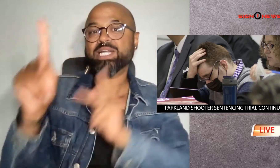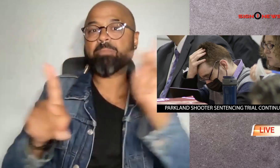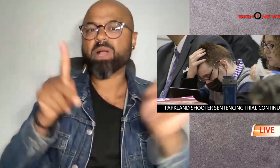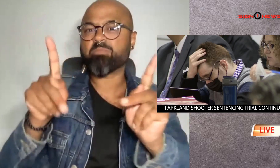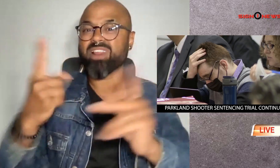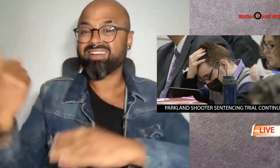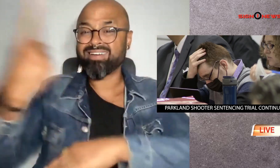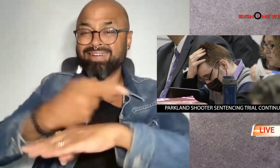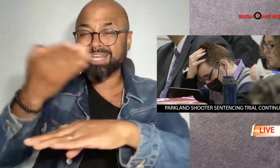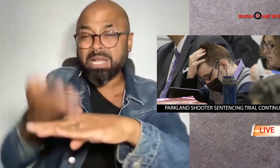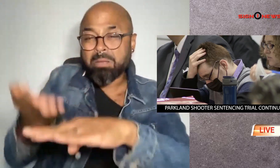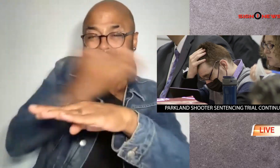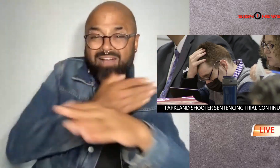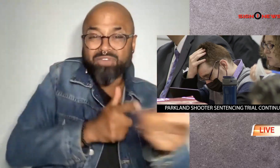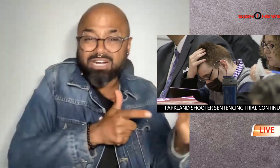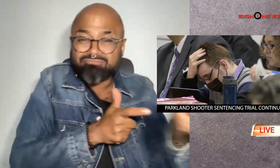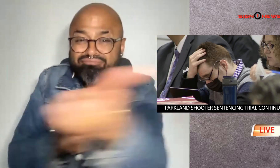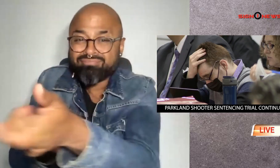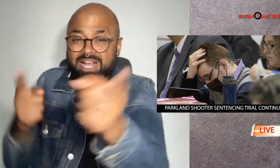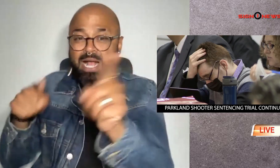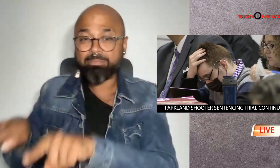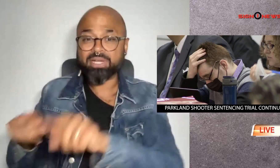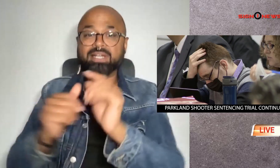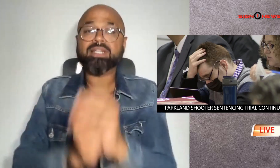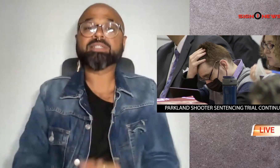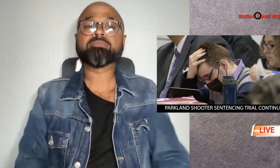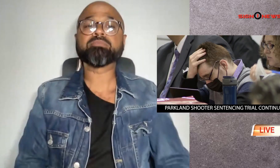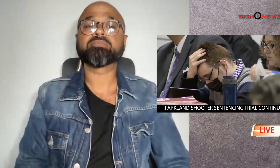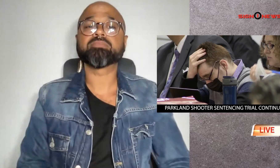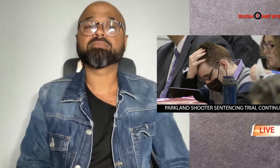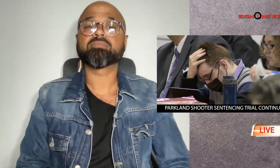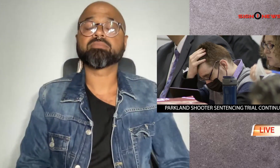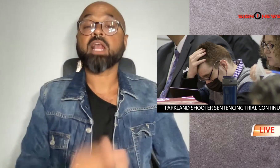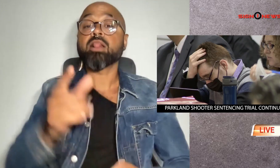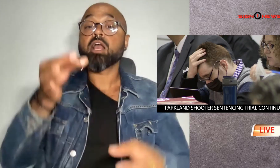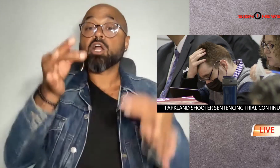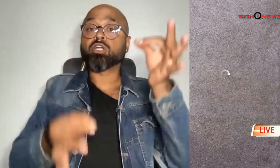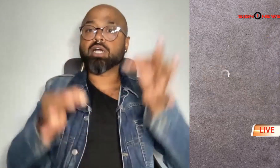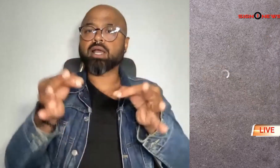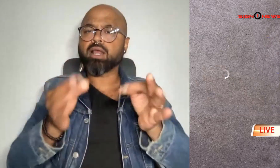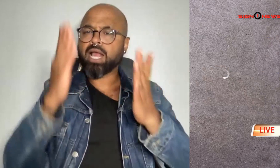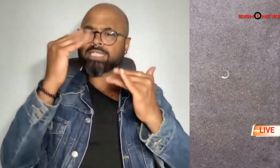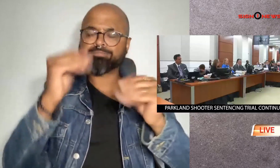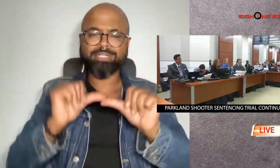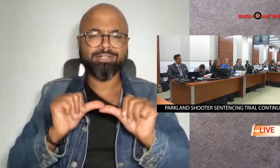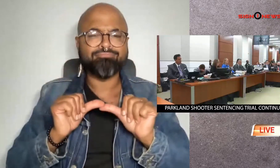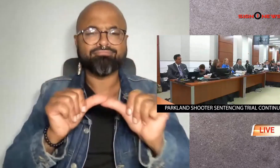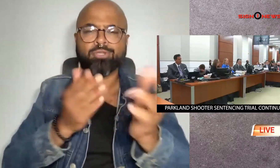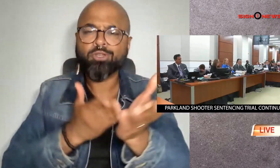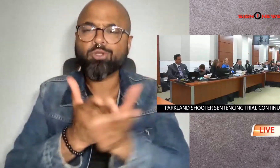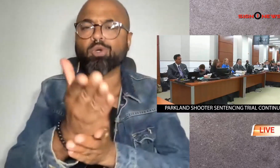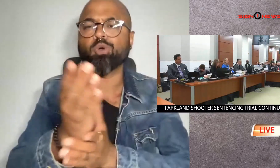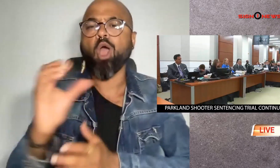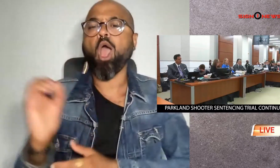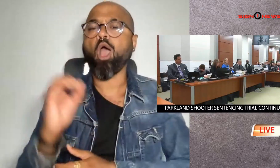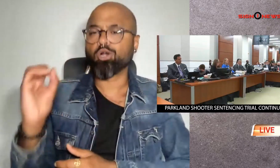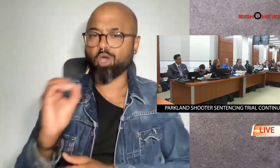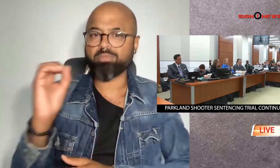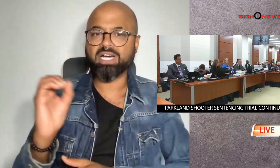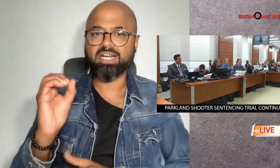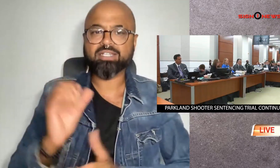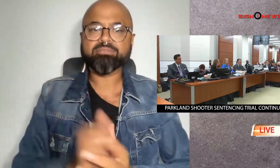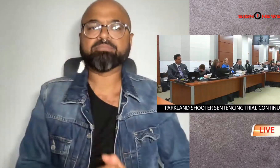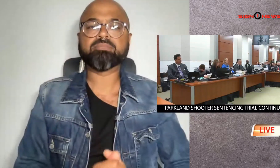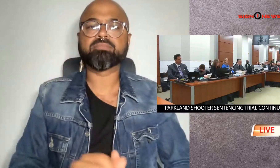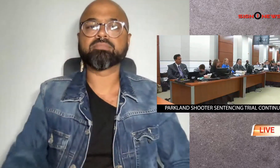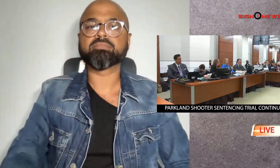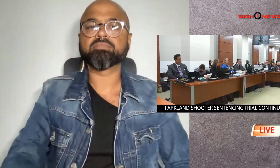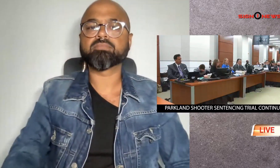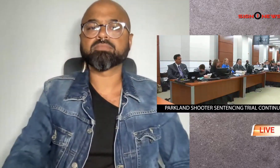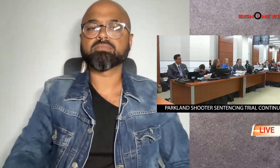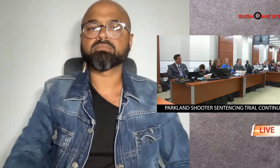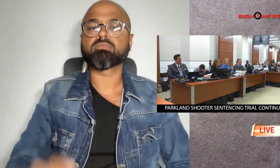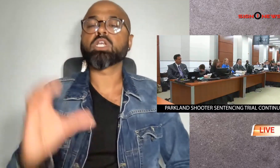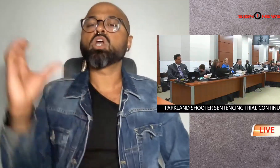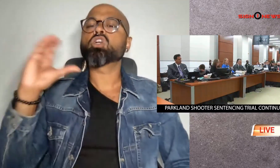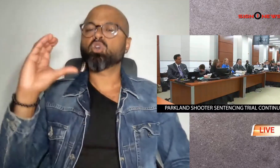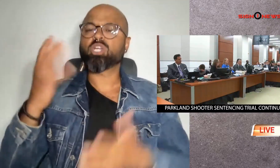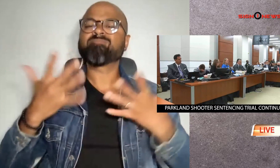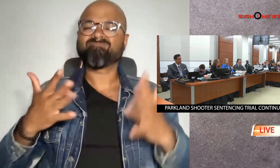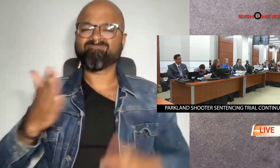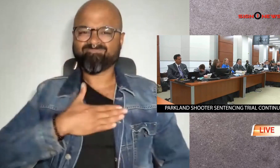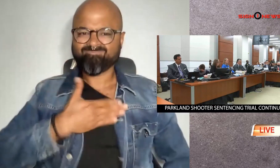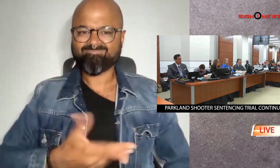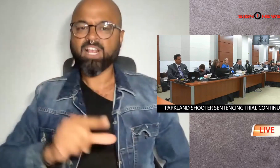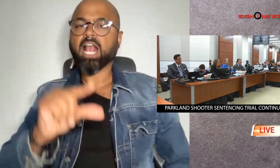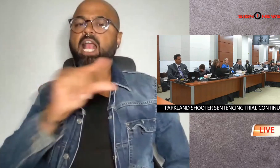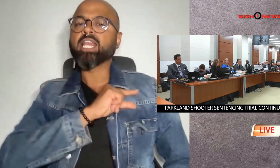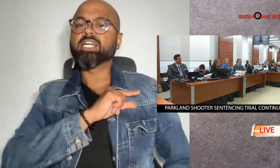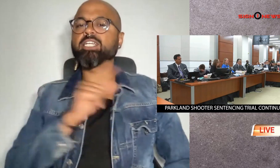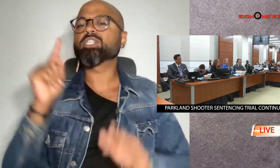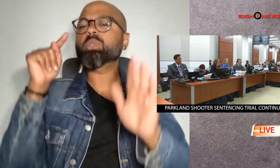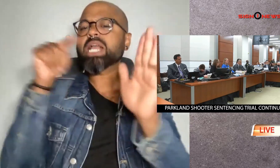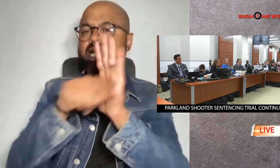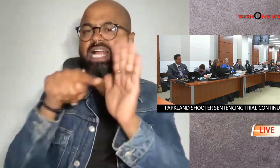20 people just days before the shooting the trial is expected to last through October